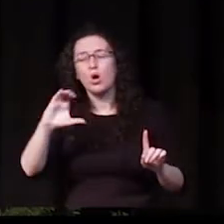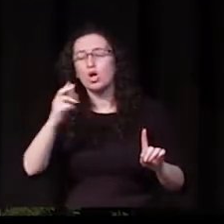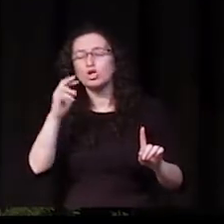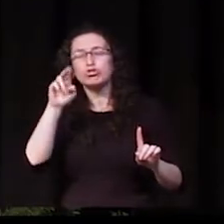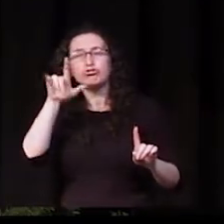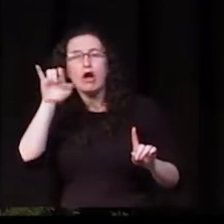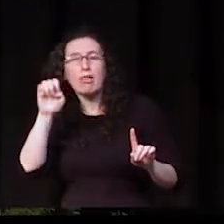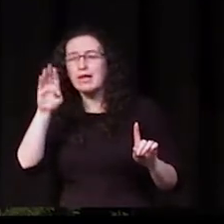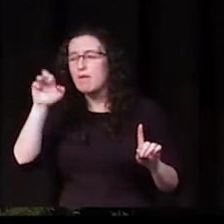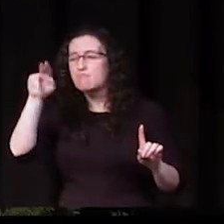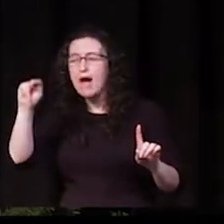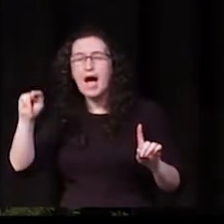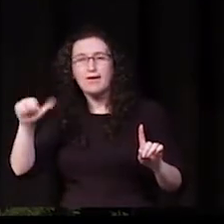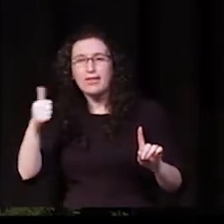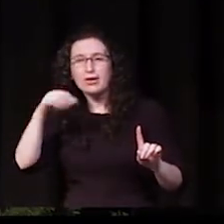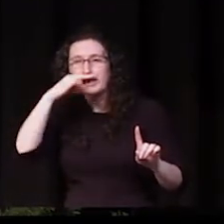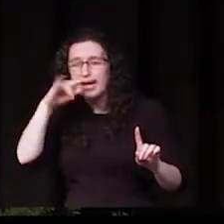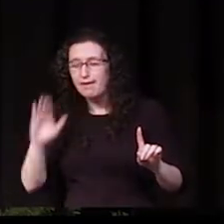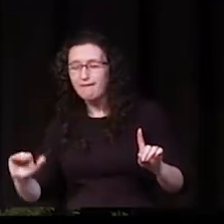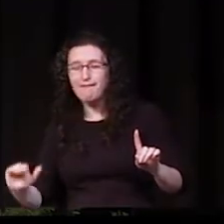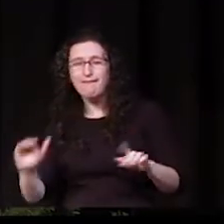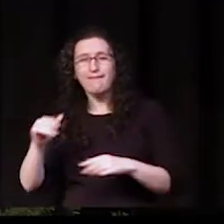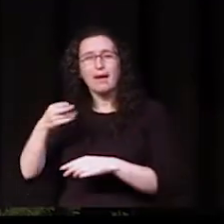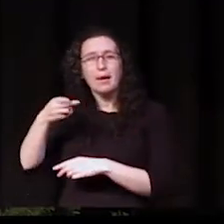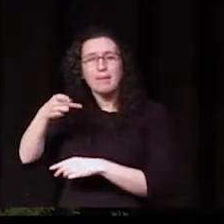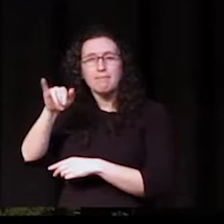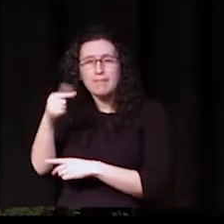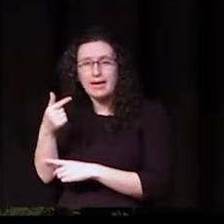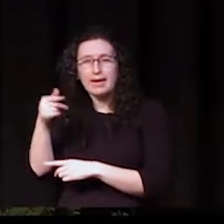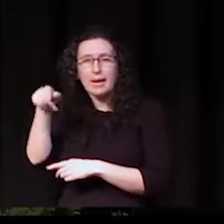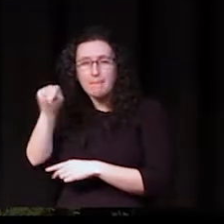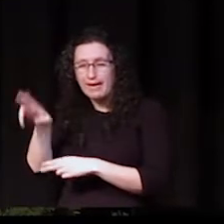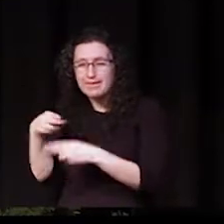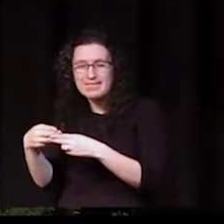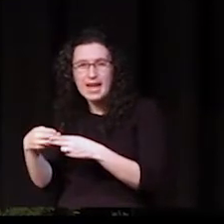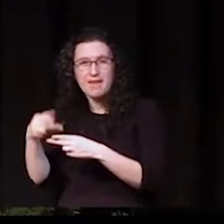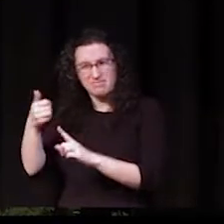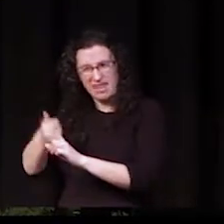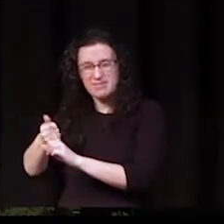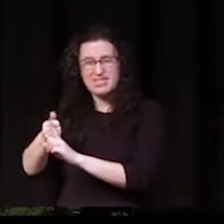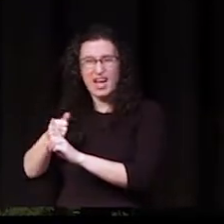The kid who always has the dust just kind of swirling around him everywhere he goes. We were that way.